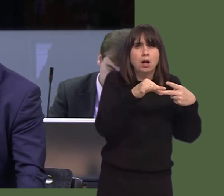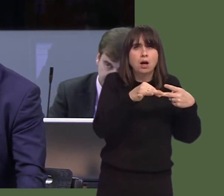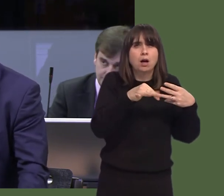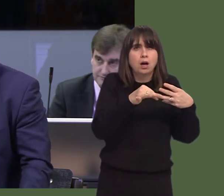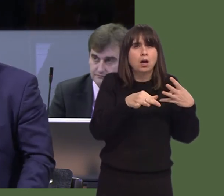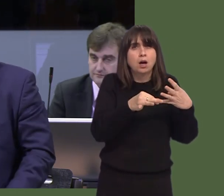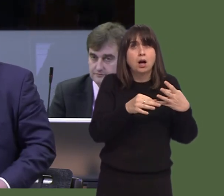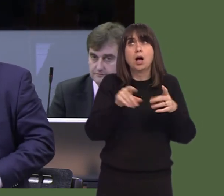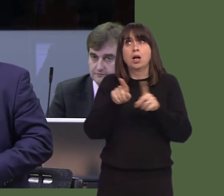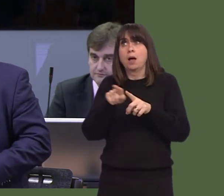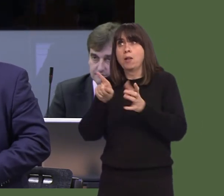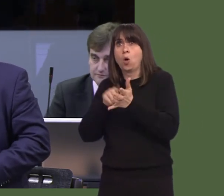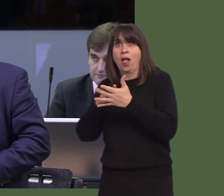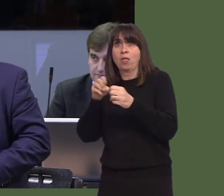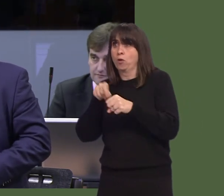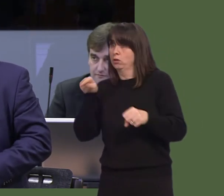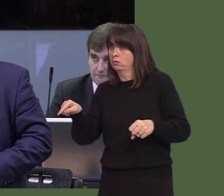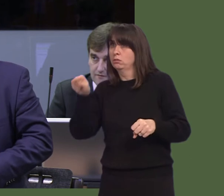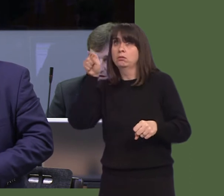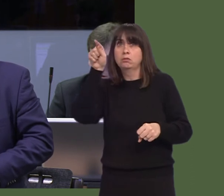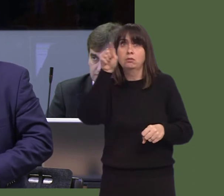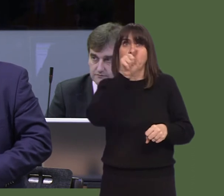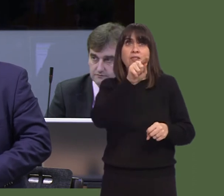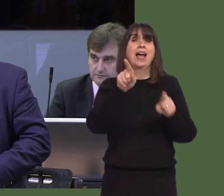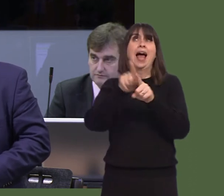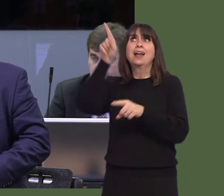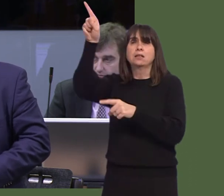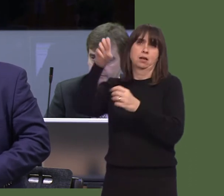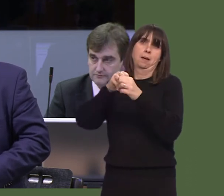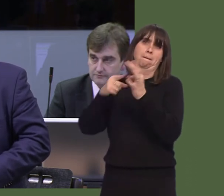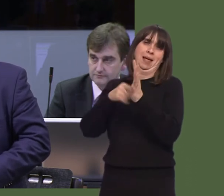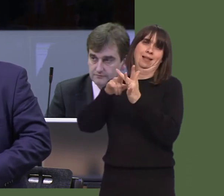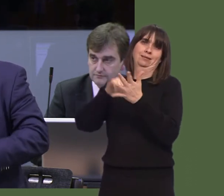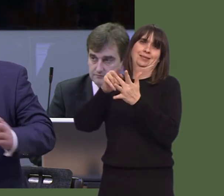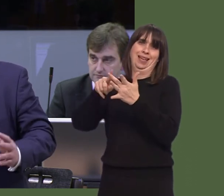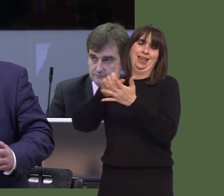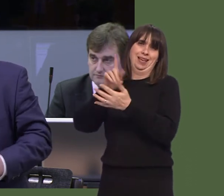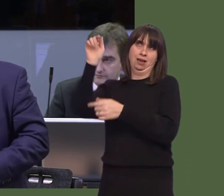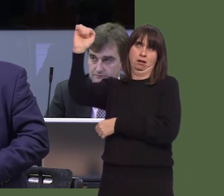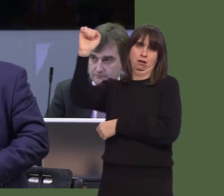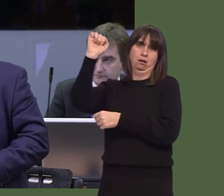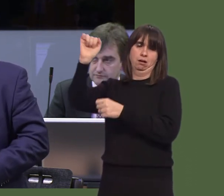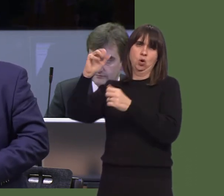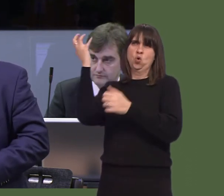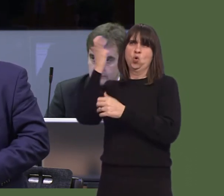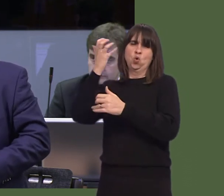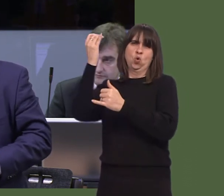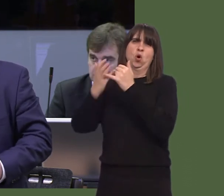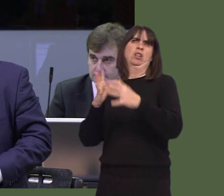And when Wales does gain responsibility for criminal justice policy, do you agree with me that probation services should be brought back under public control?